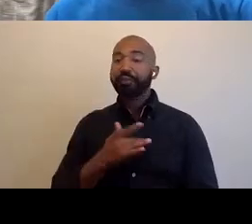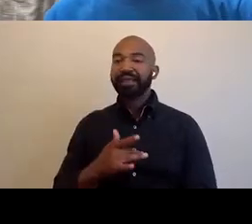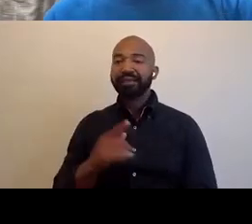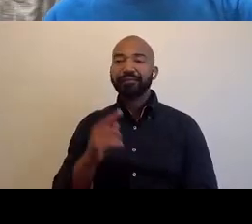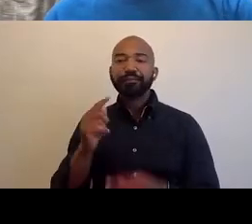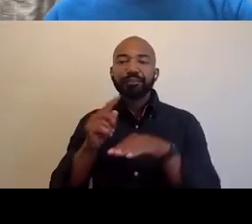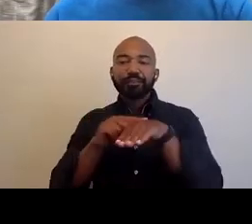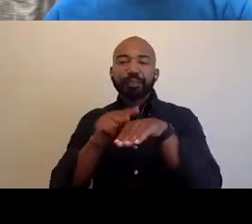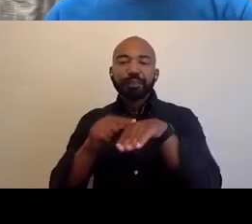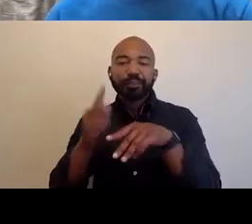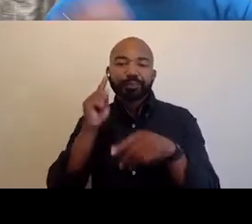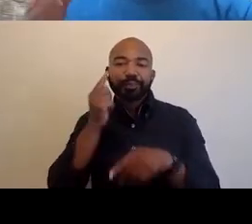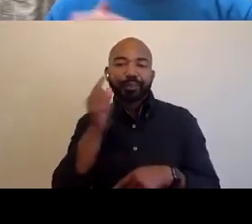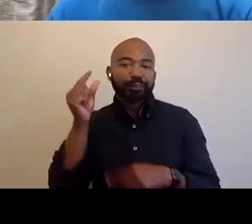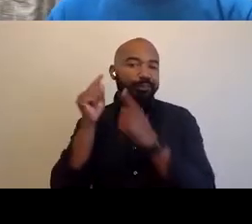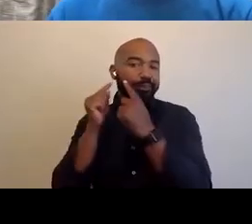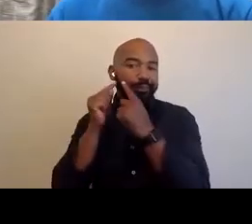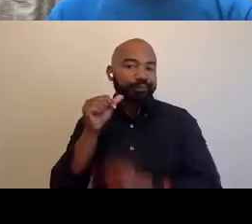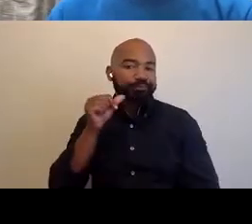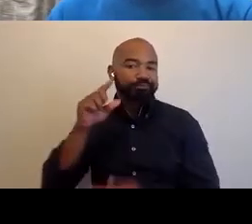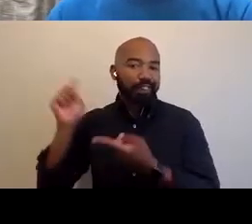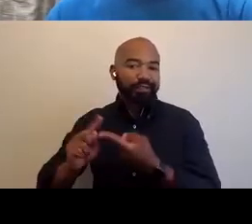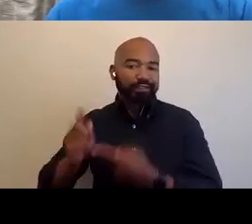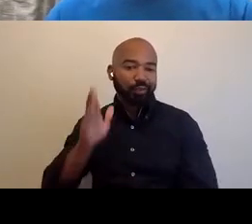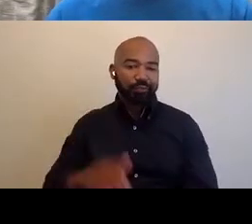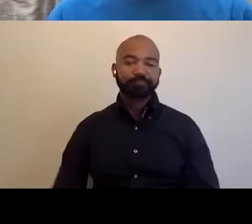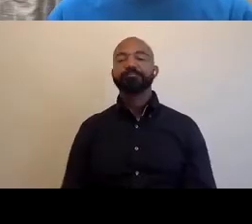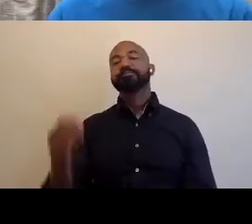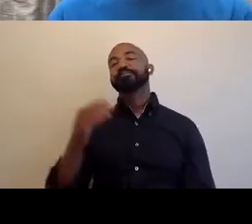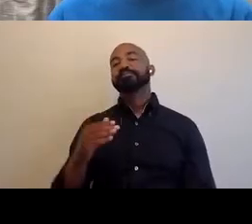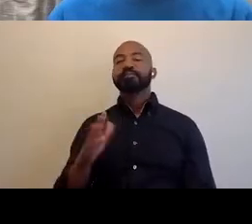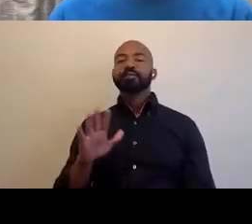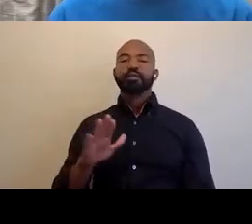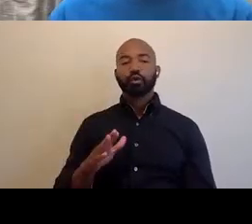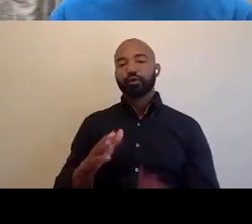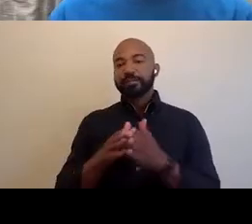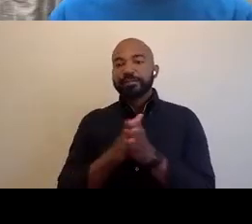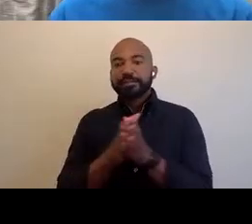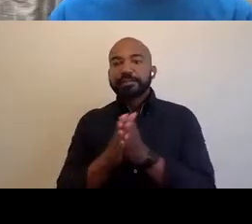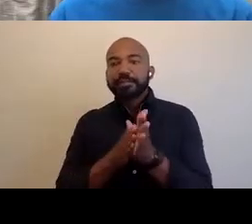The next things on the on the list, the decreased libido as well as the decreased spontaneous erections